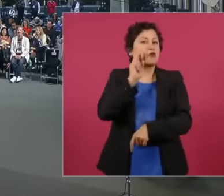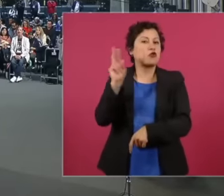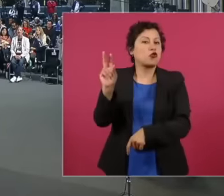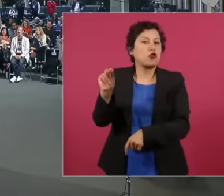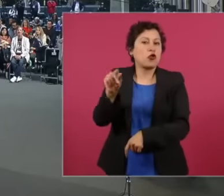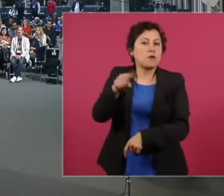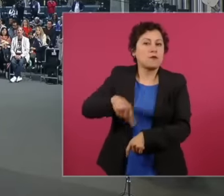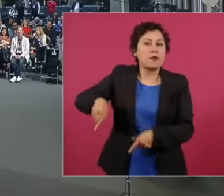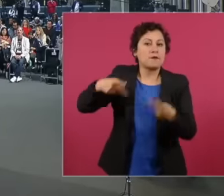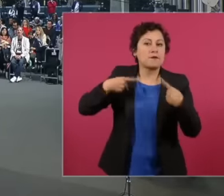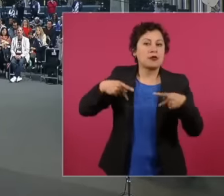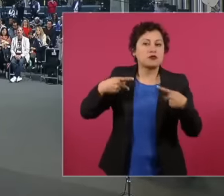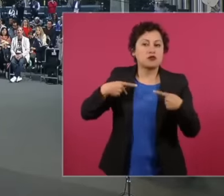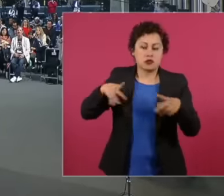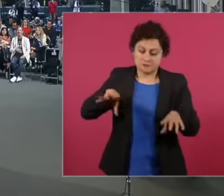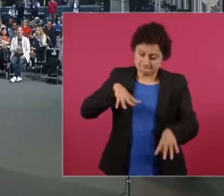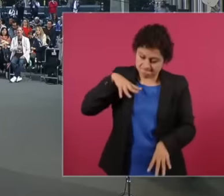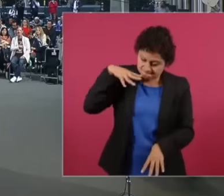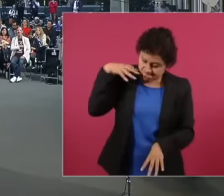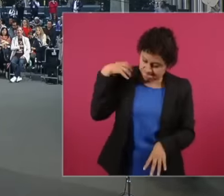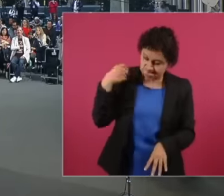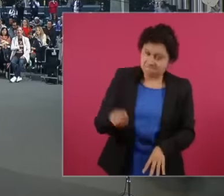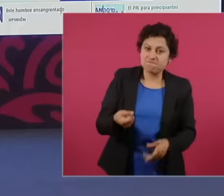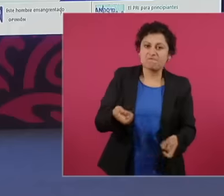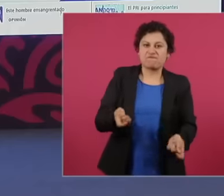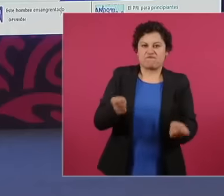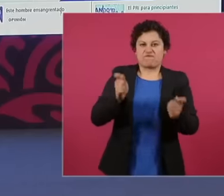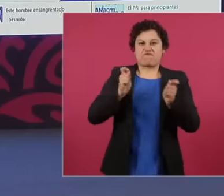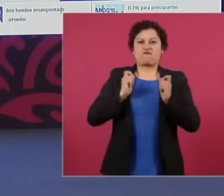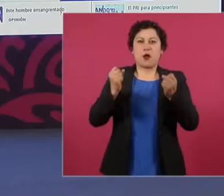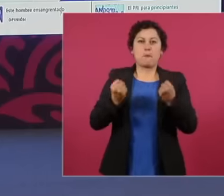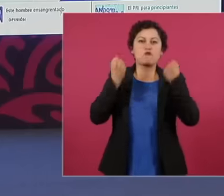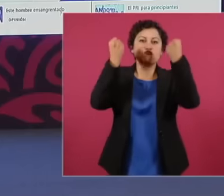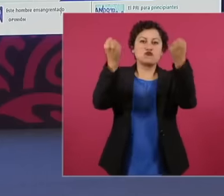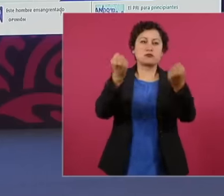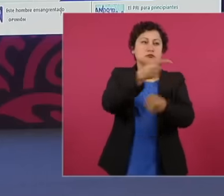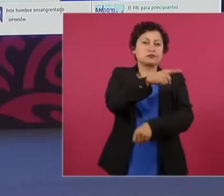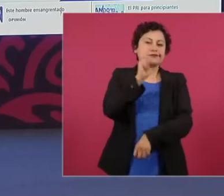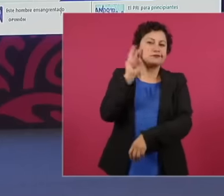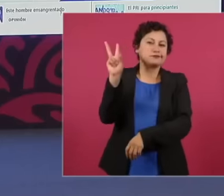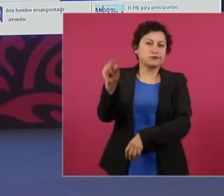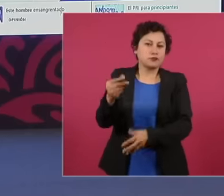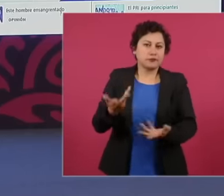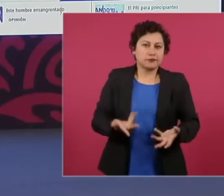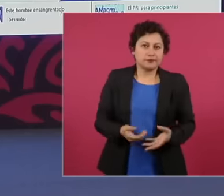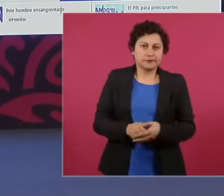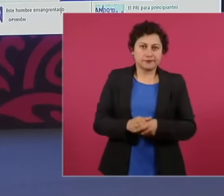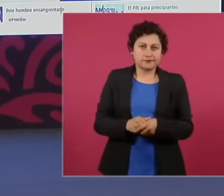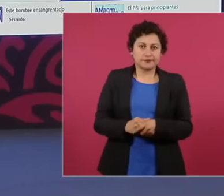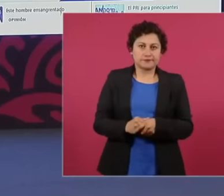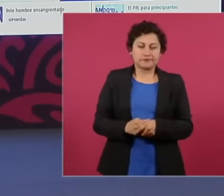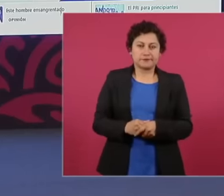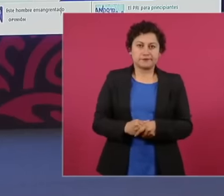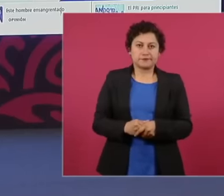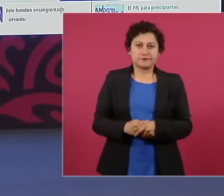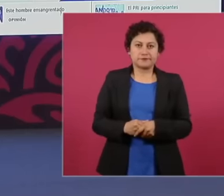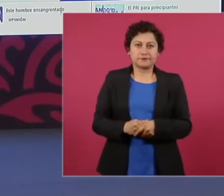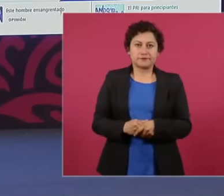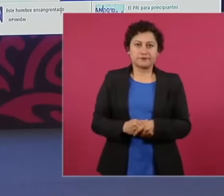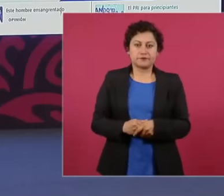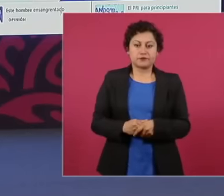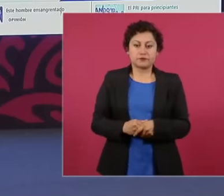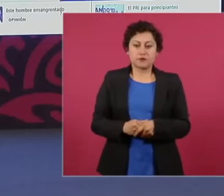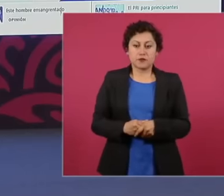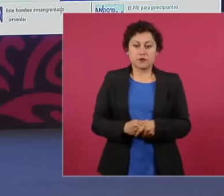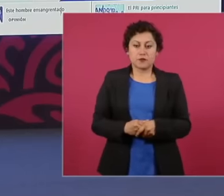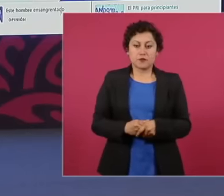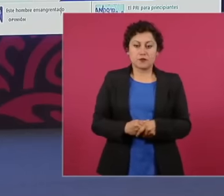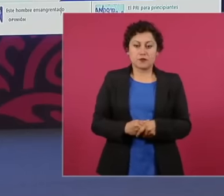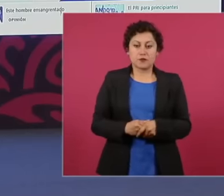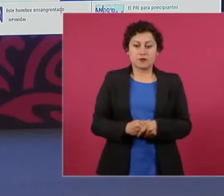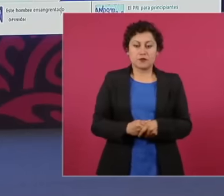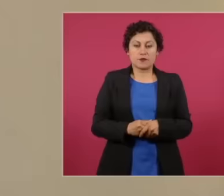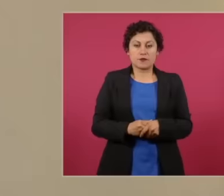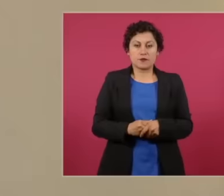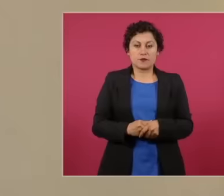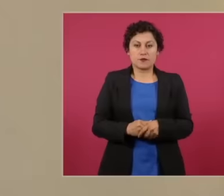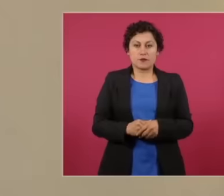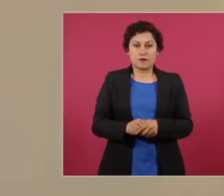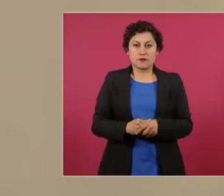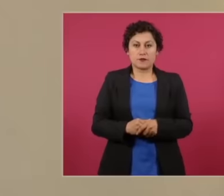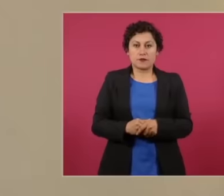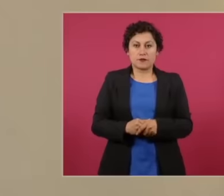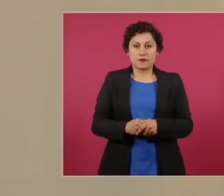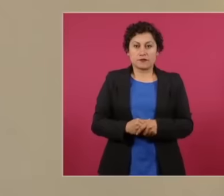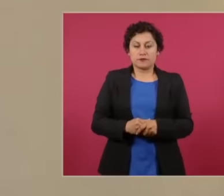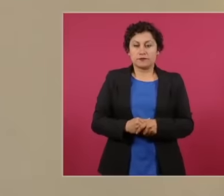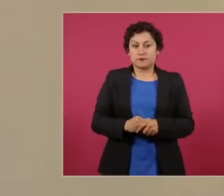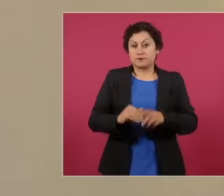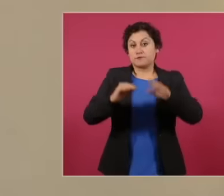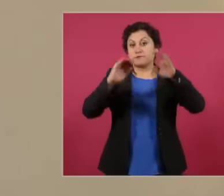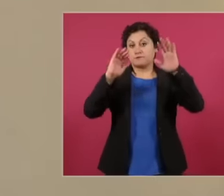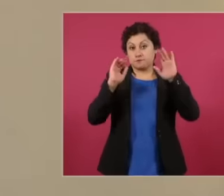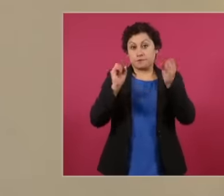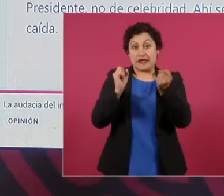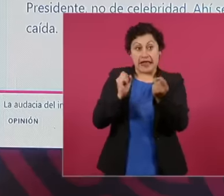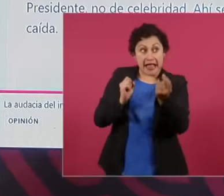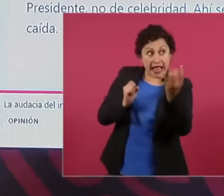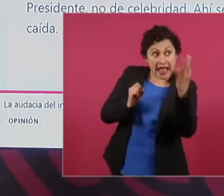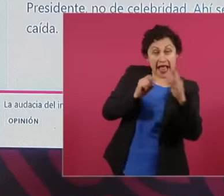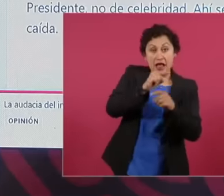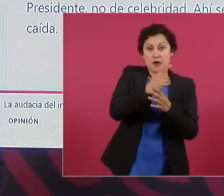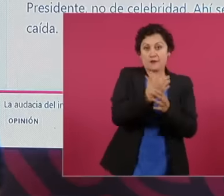people and they never eh. Although they say the opposite because they simulate a lot,